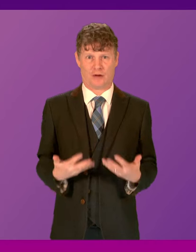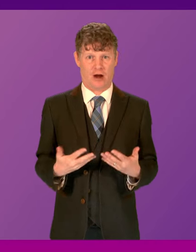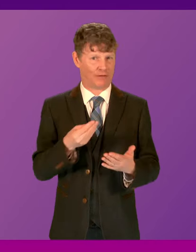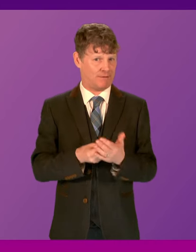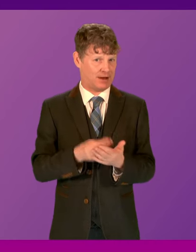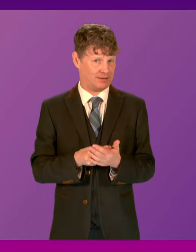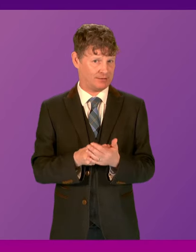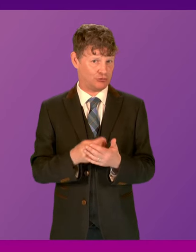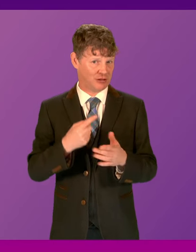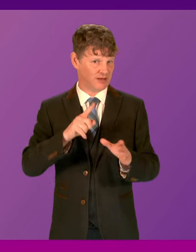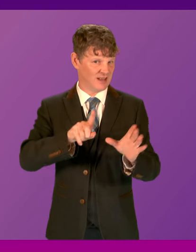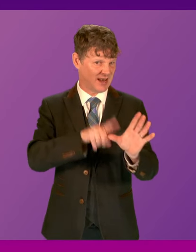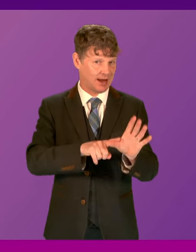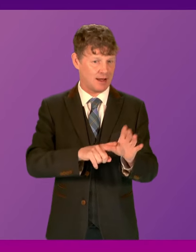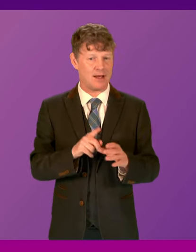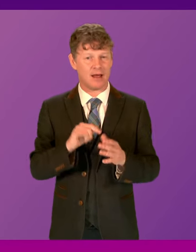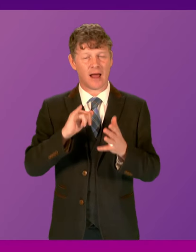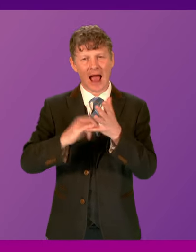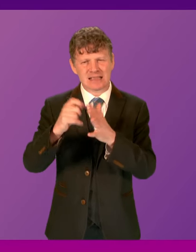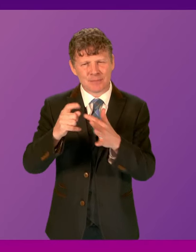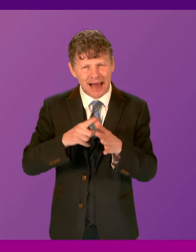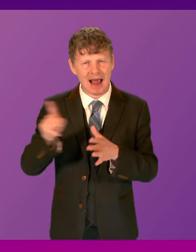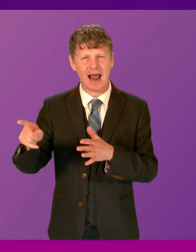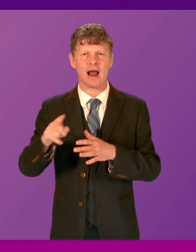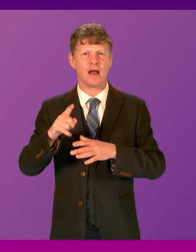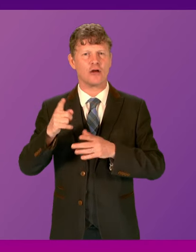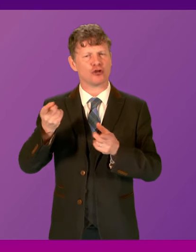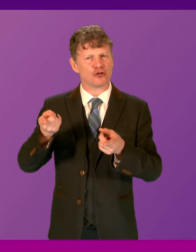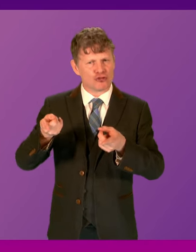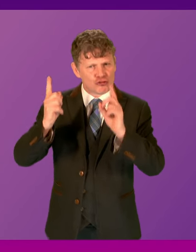It is for the SPA and the chief constable to allocate that budget according to their